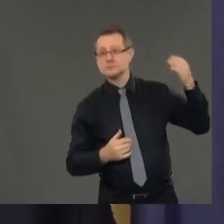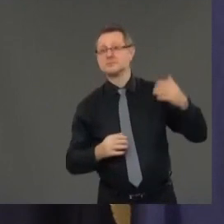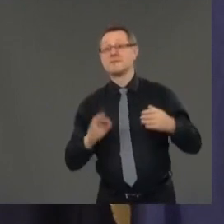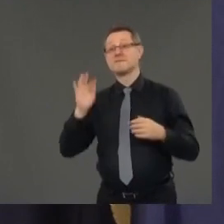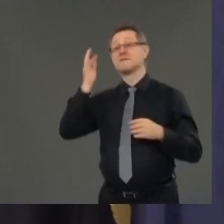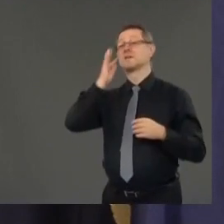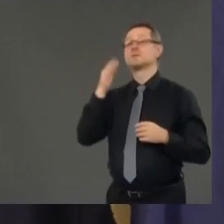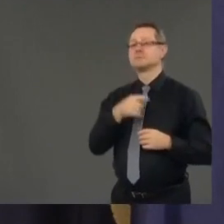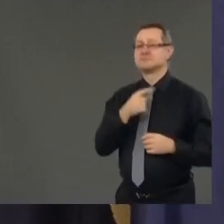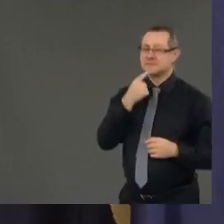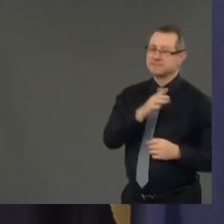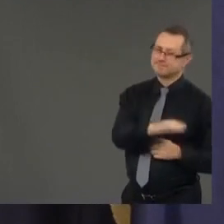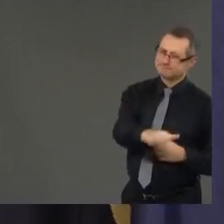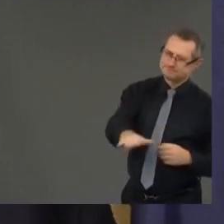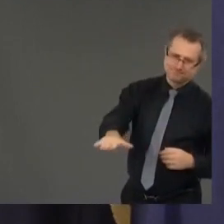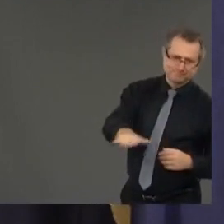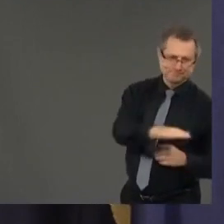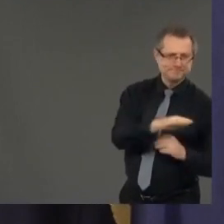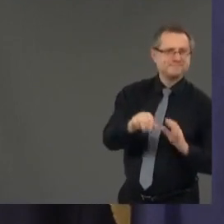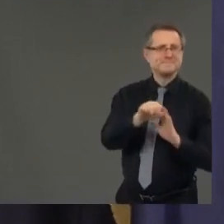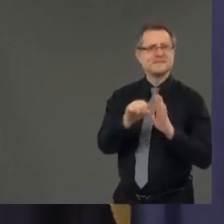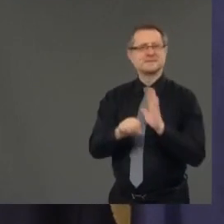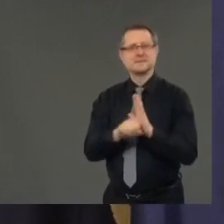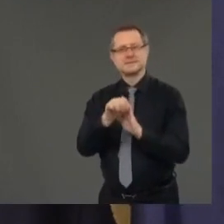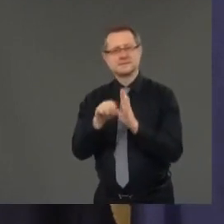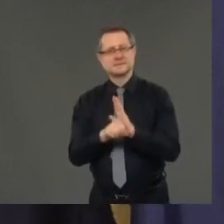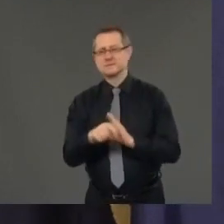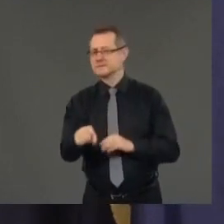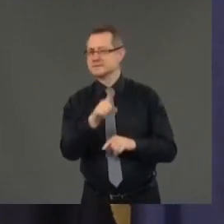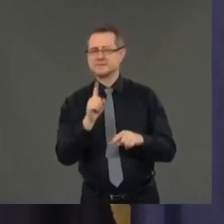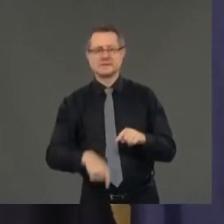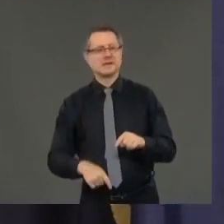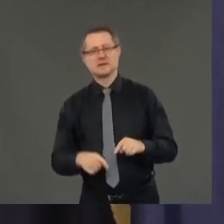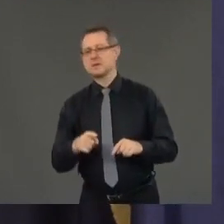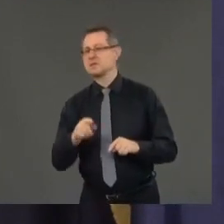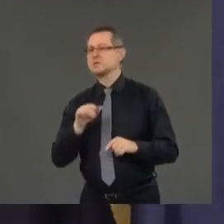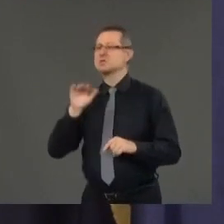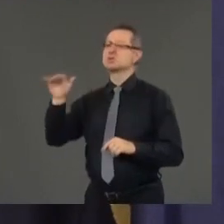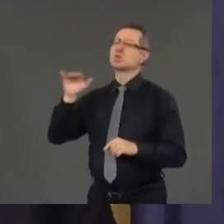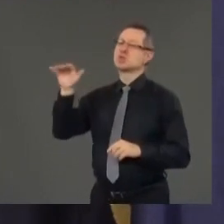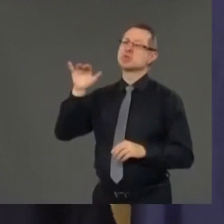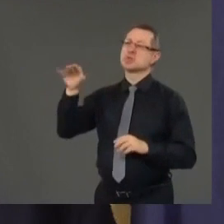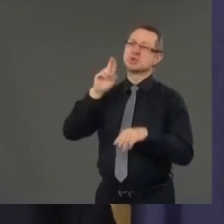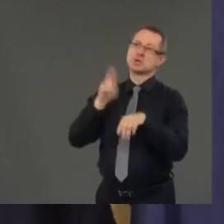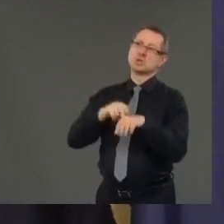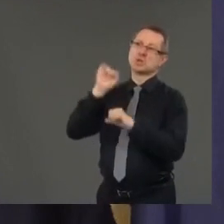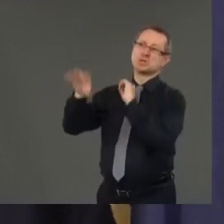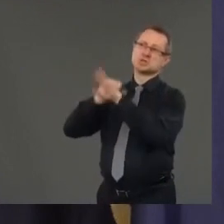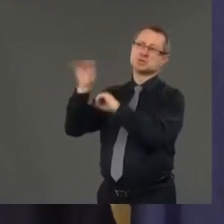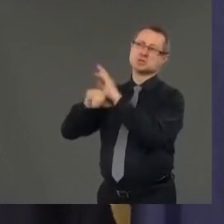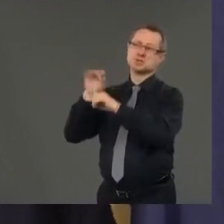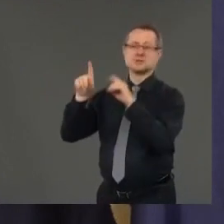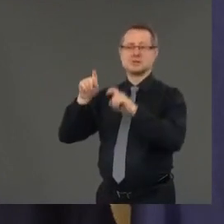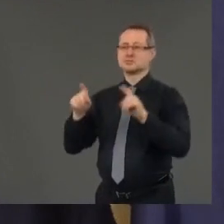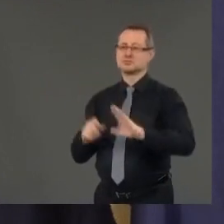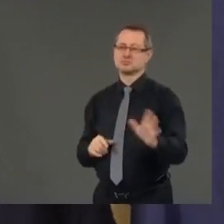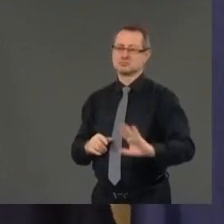THEY NEED THE FEDERAL GOVERNMENT TO HELP THEM WITH THE SUPPLY CHAIN. THE FEDERAL GOVERNMENT SAYS TO